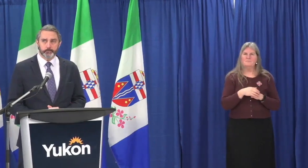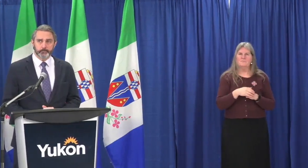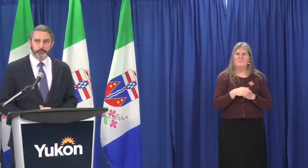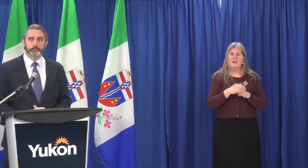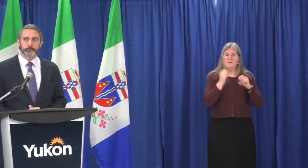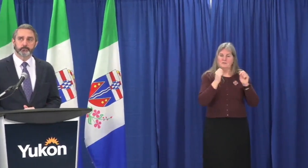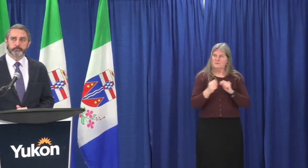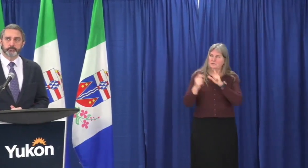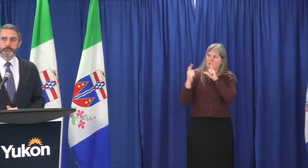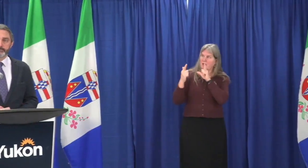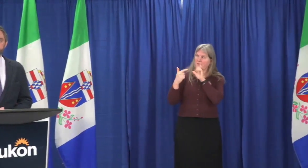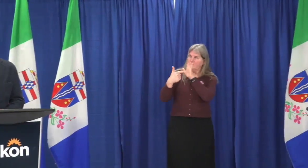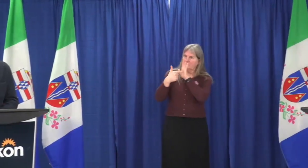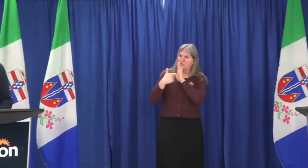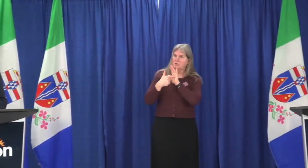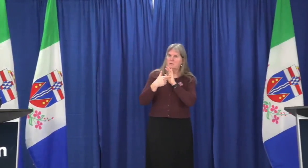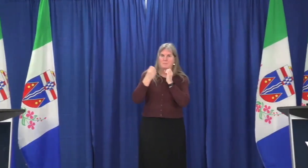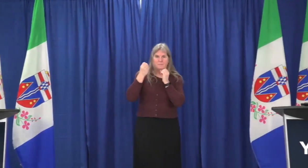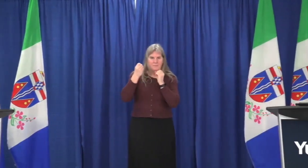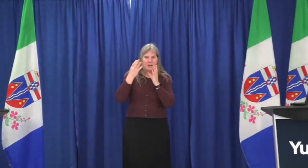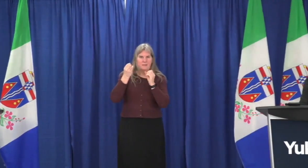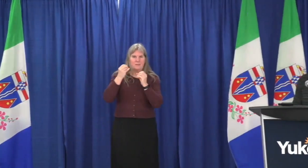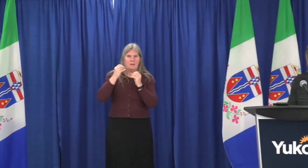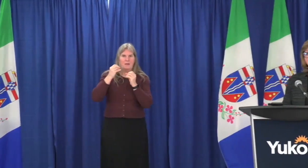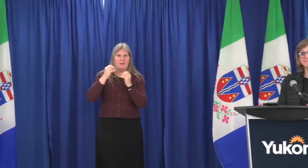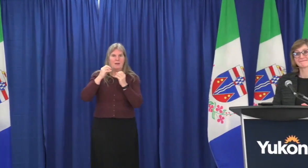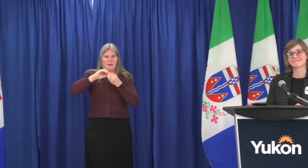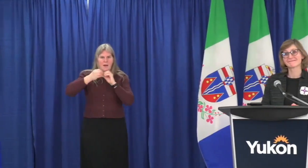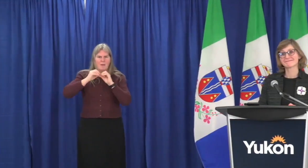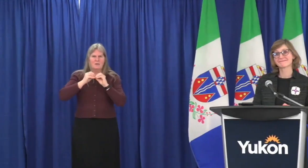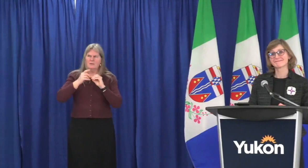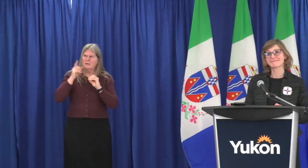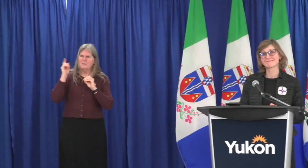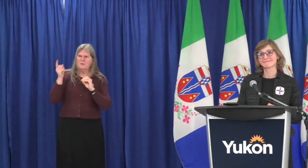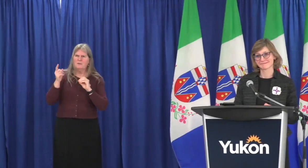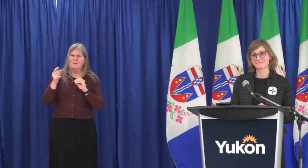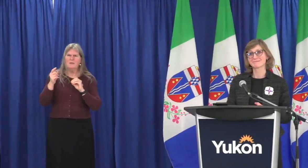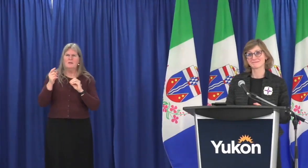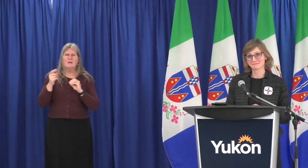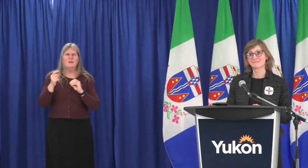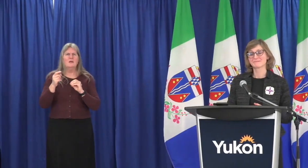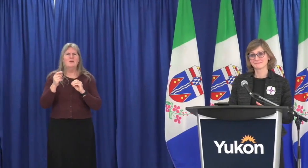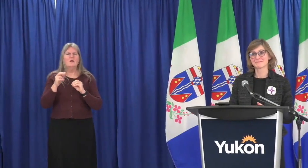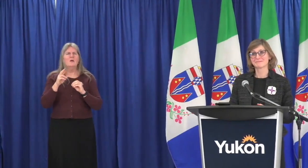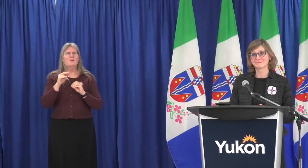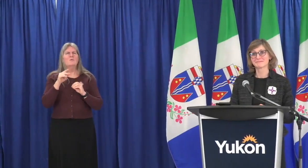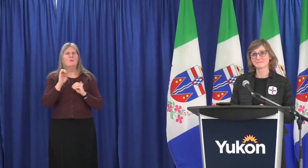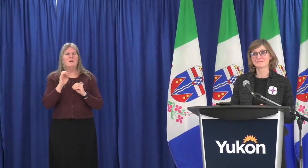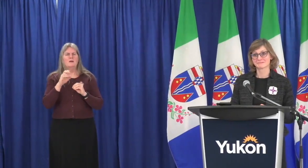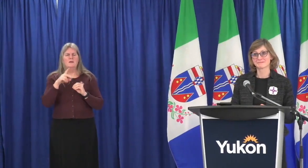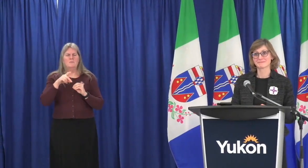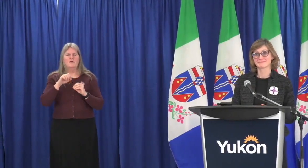with a lot of different data points. I was wondering about case positivity, that's obviously something a lot of people are looking at to try and get